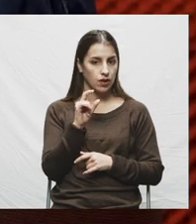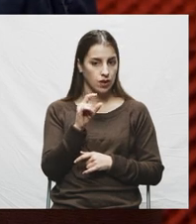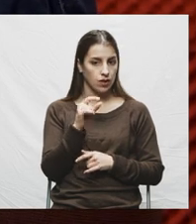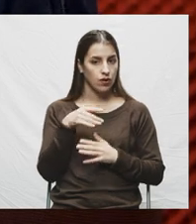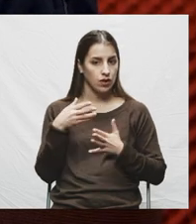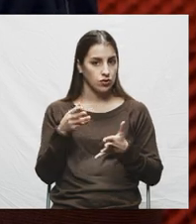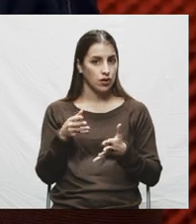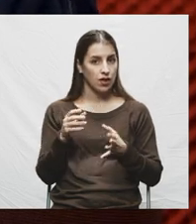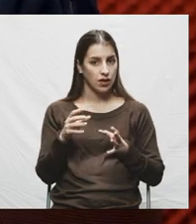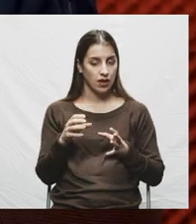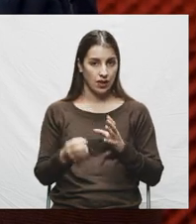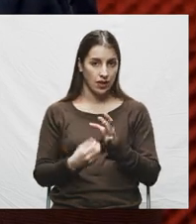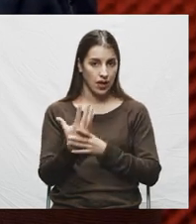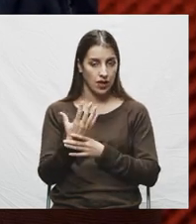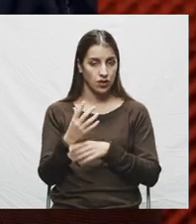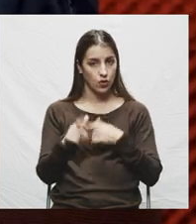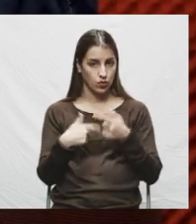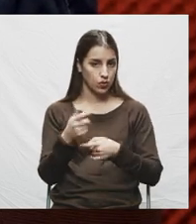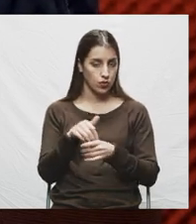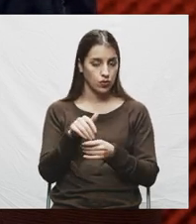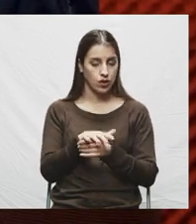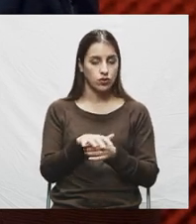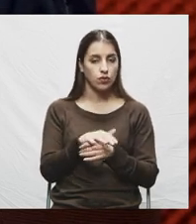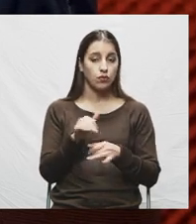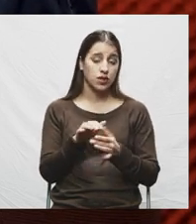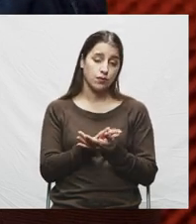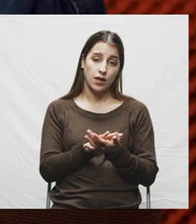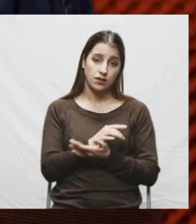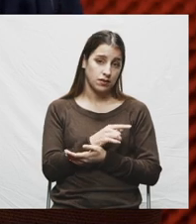to contribute to create a field... — Another context. Another context.